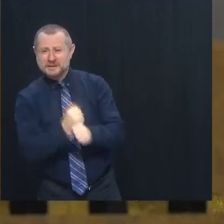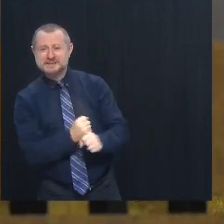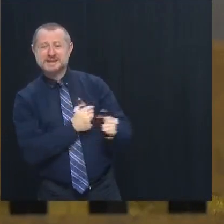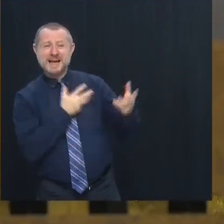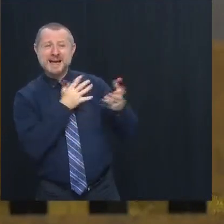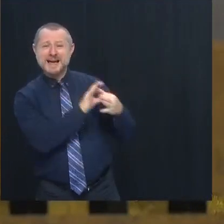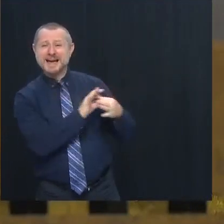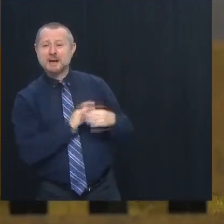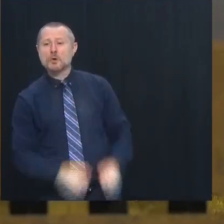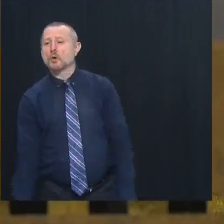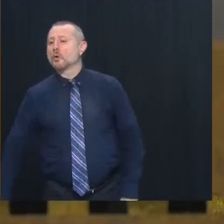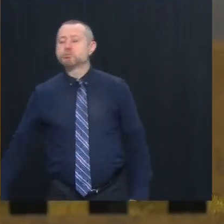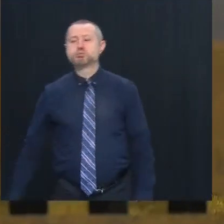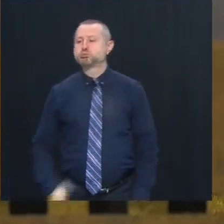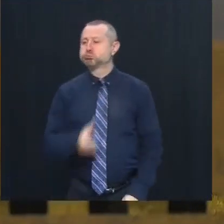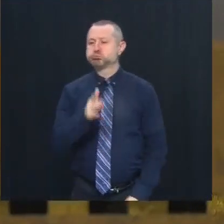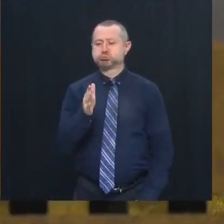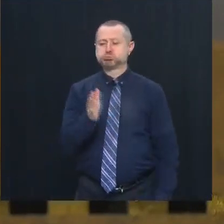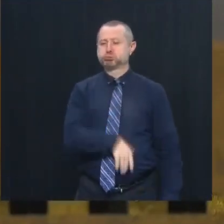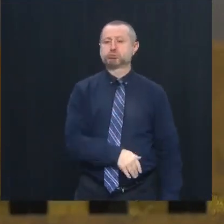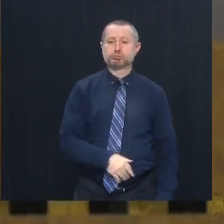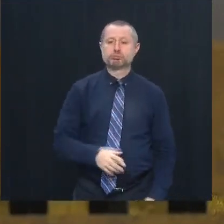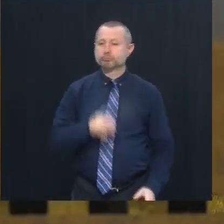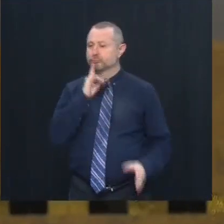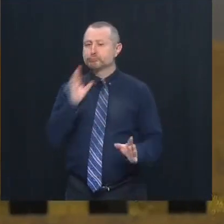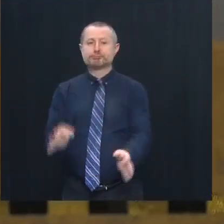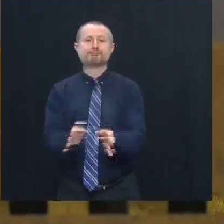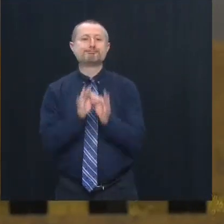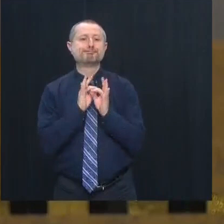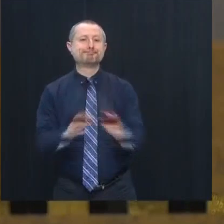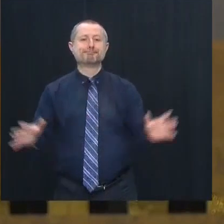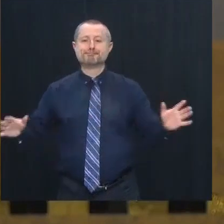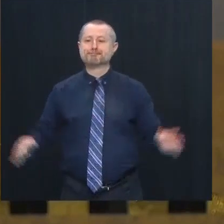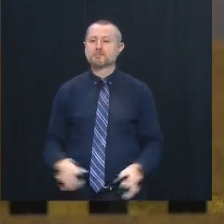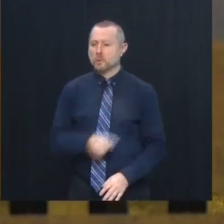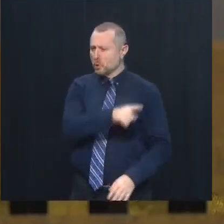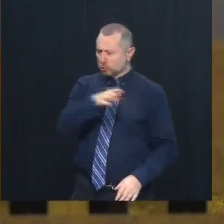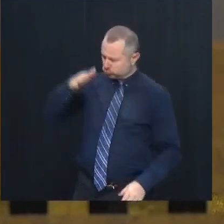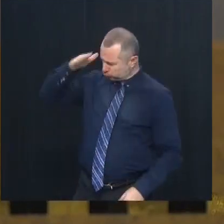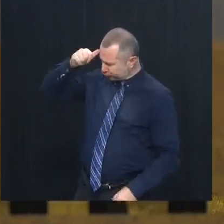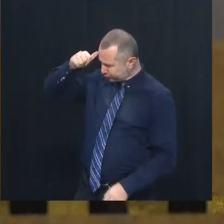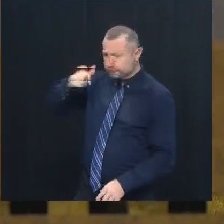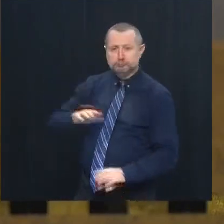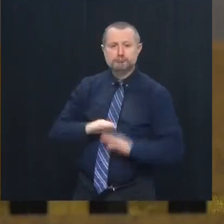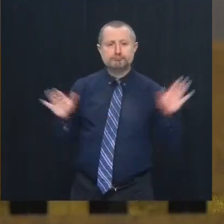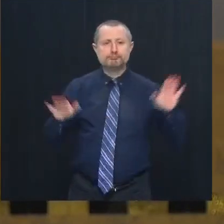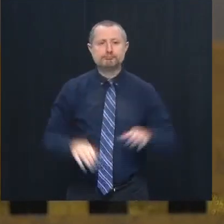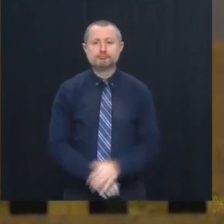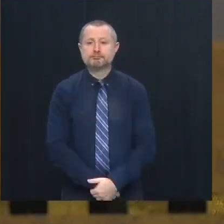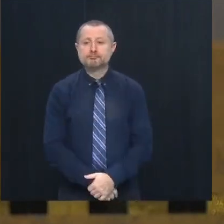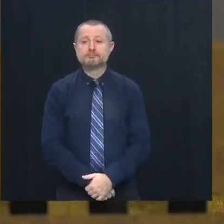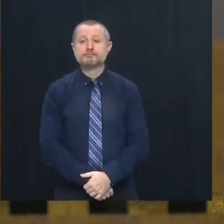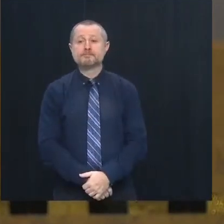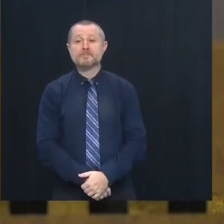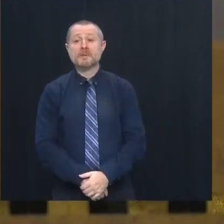TRUMP ADMINISTRATION AND ARGUE MORALITY AND PRINCIPLE FOR FOUR YEARS. YOU'RE BETTER OFF TRYING TO